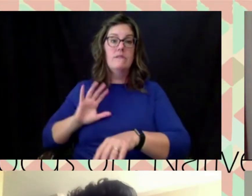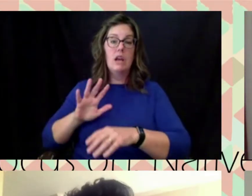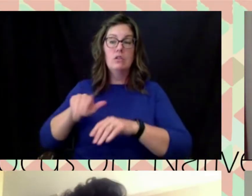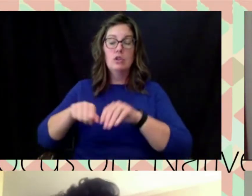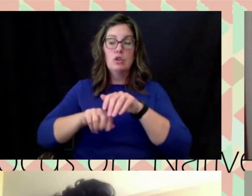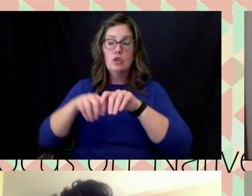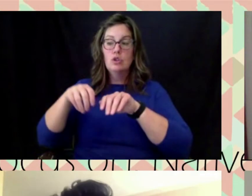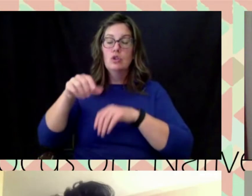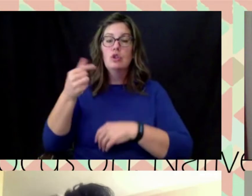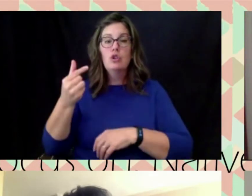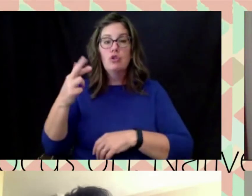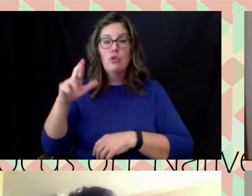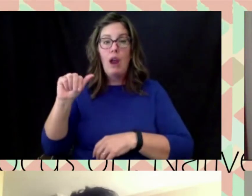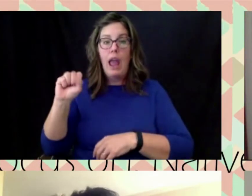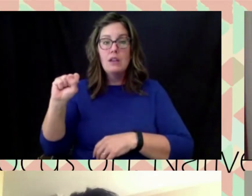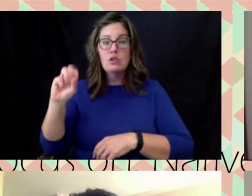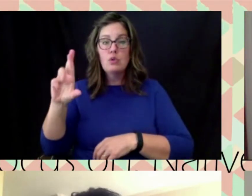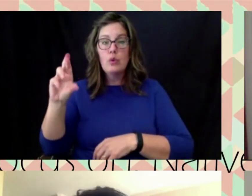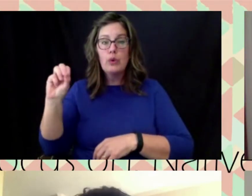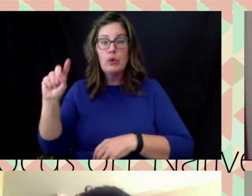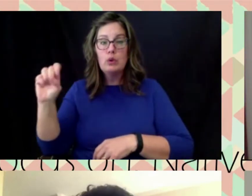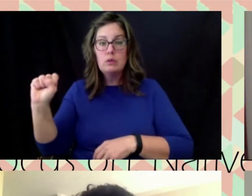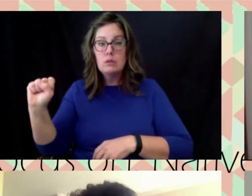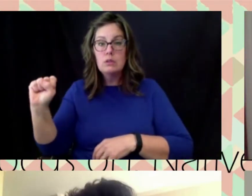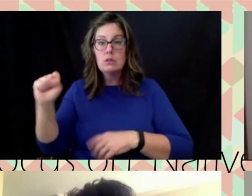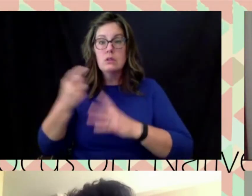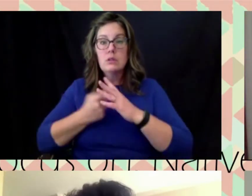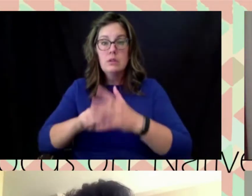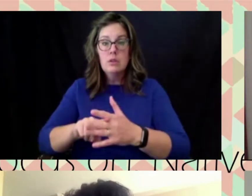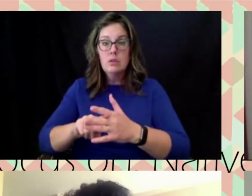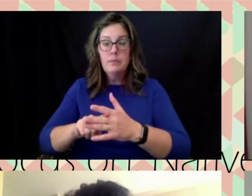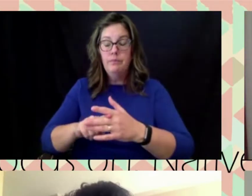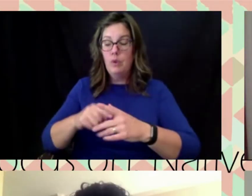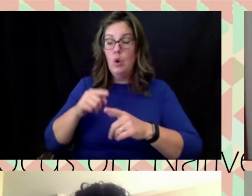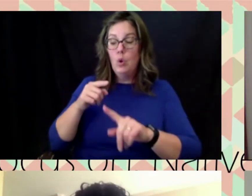in fargo we had a young indigenous mother who was eight months long and her pregnancy go missing